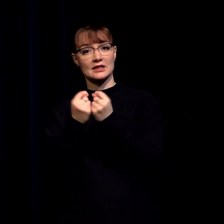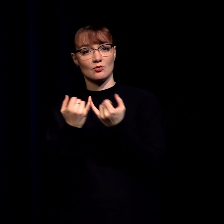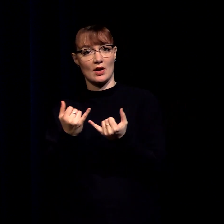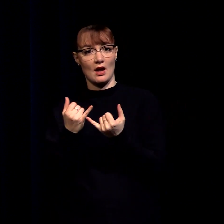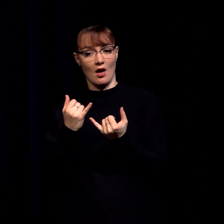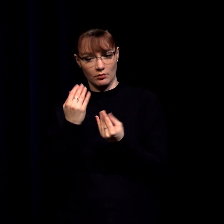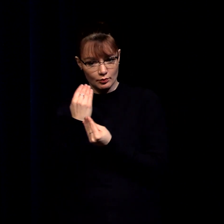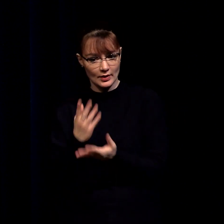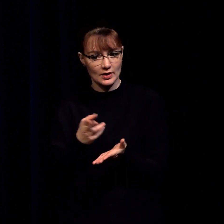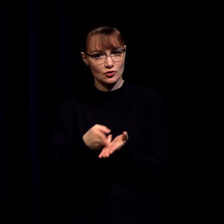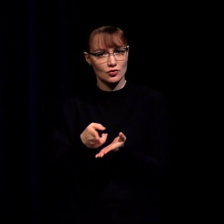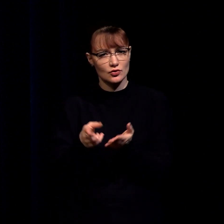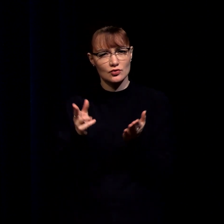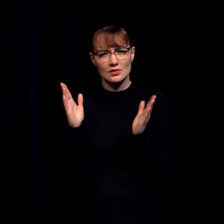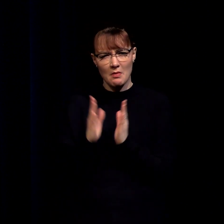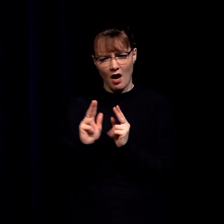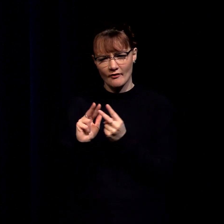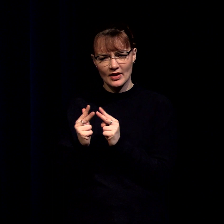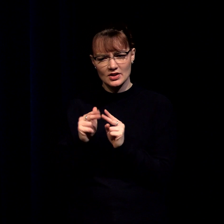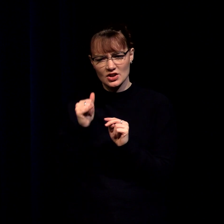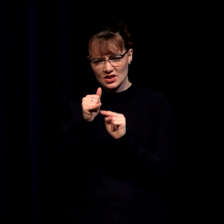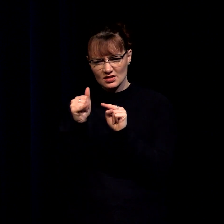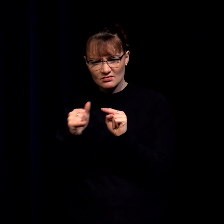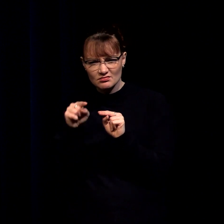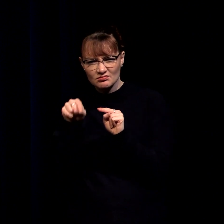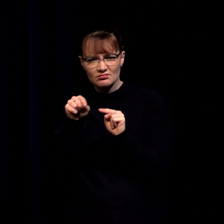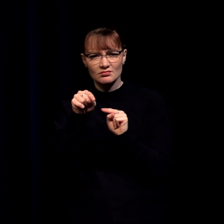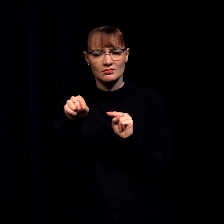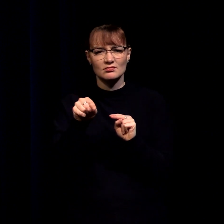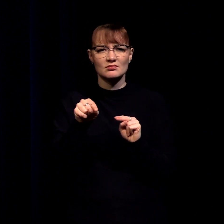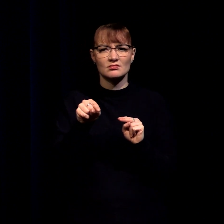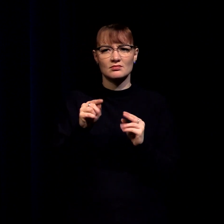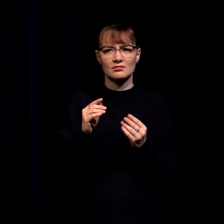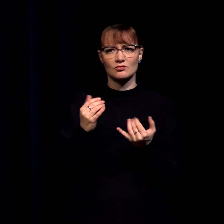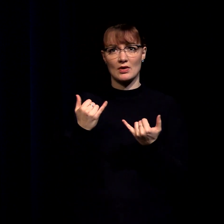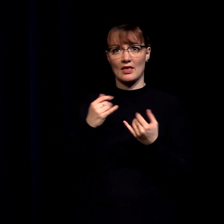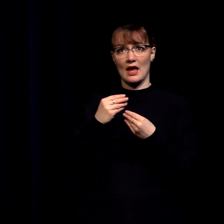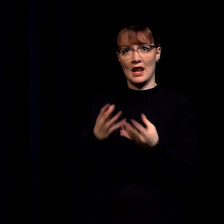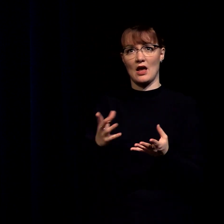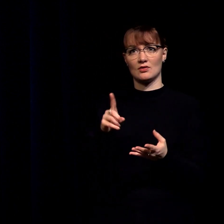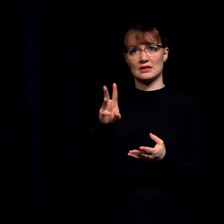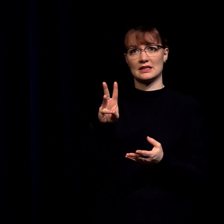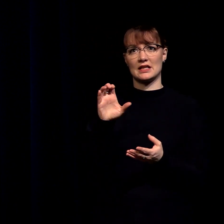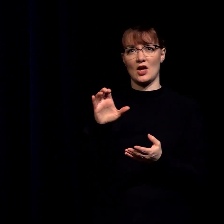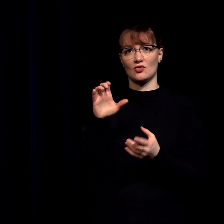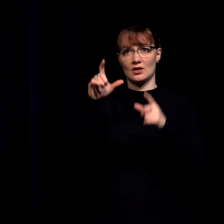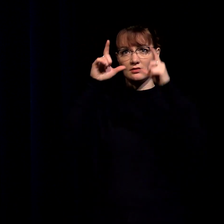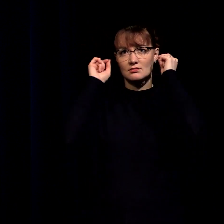to these little villages along the border towns. This week, they handed out 600 pairs of sunglasses 600 reading glasses,